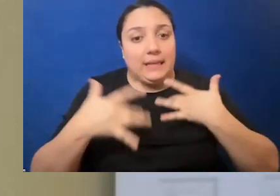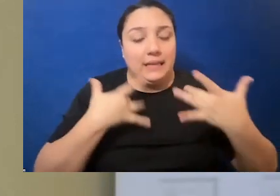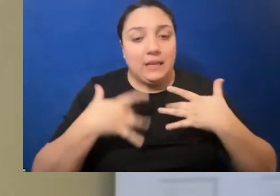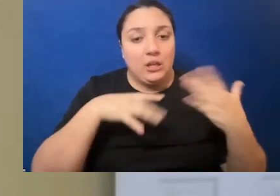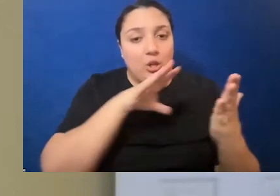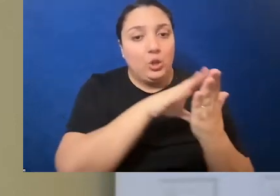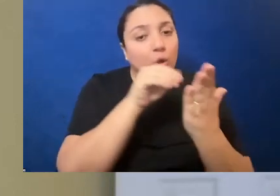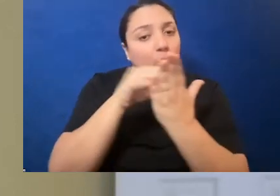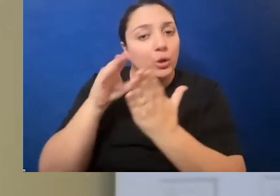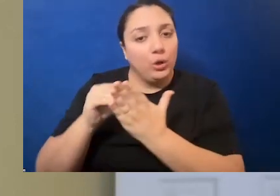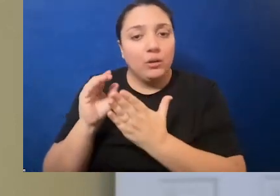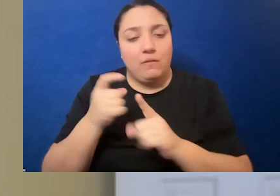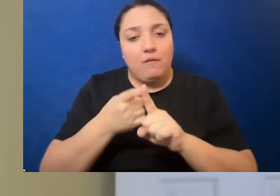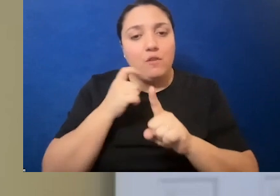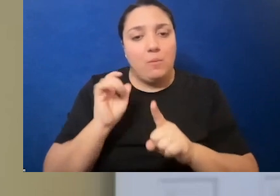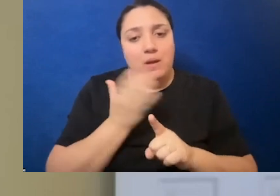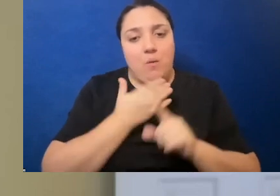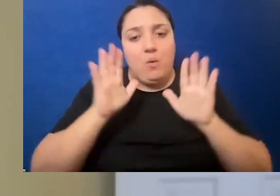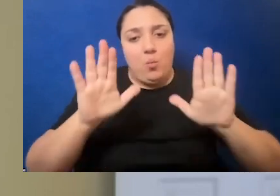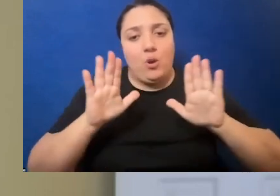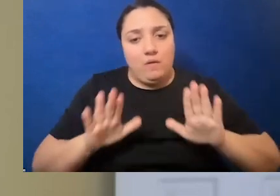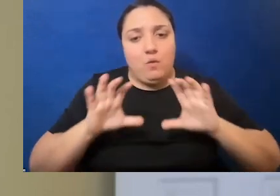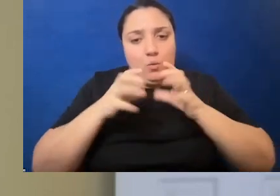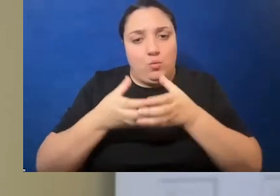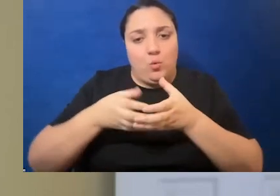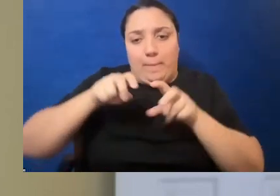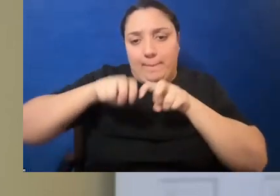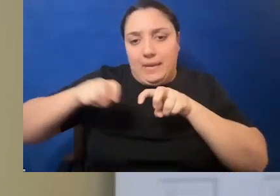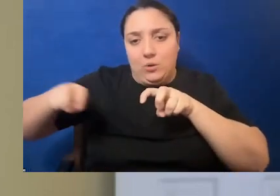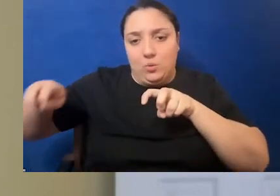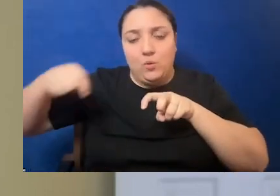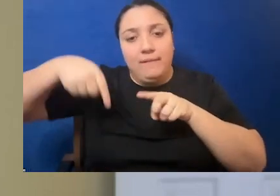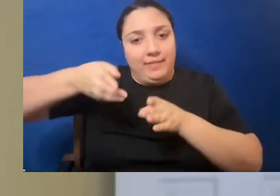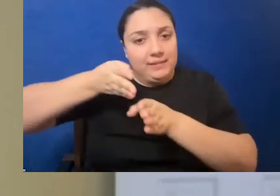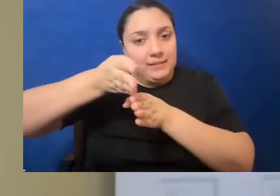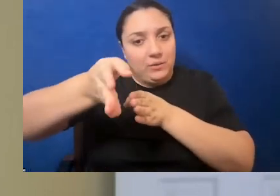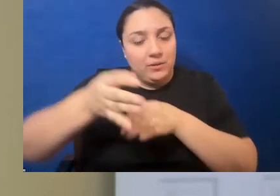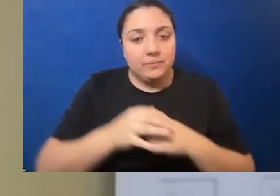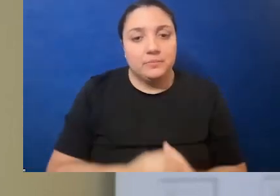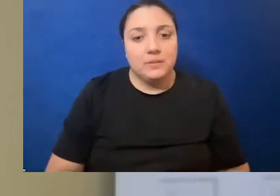OUR WONDERFUL PANEL OF EXPERTS IN THIS AREA.